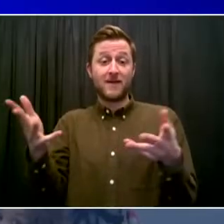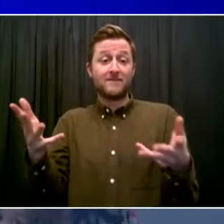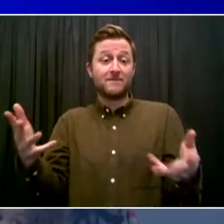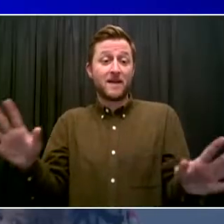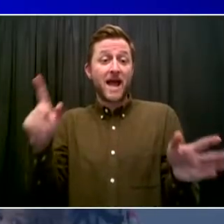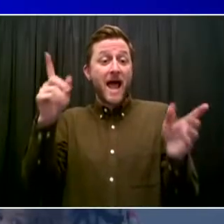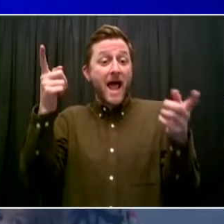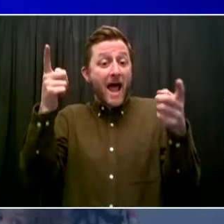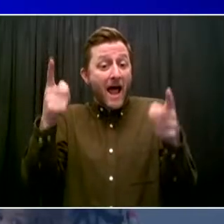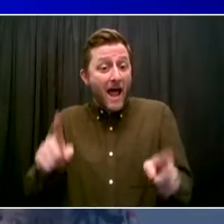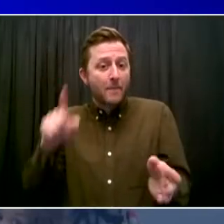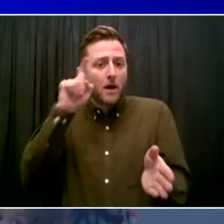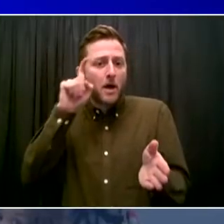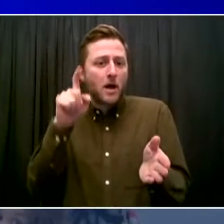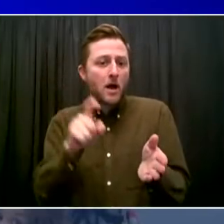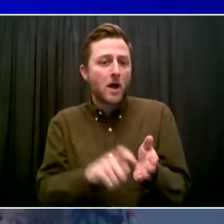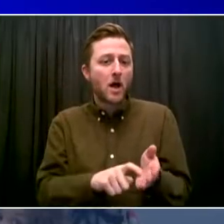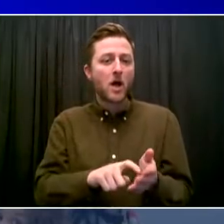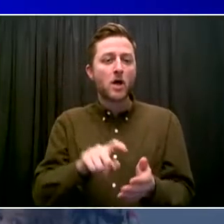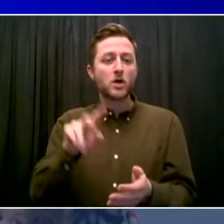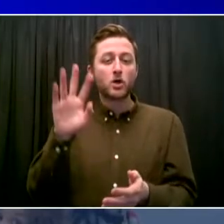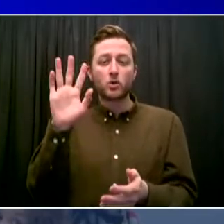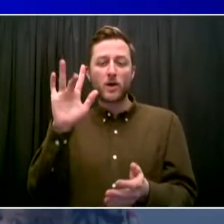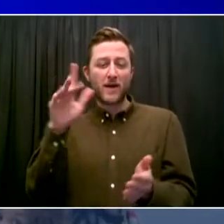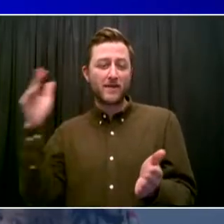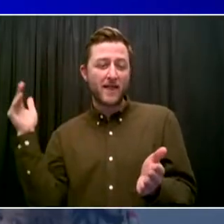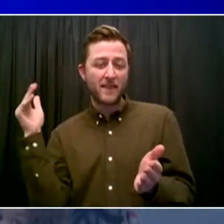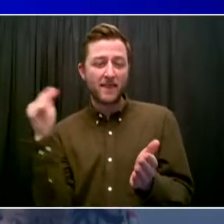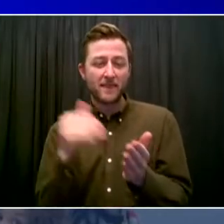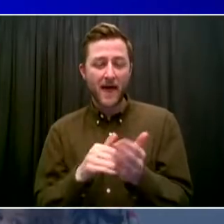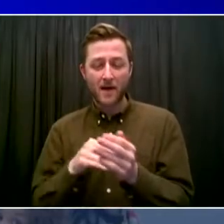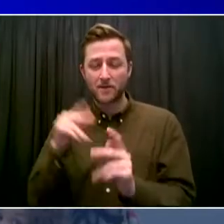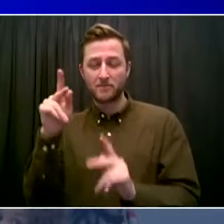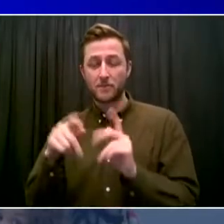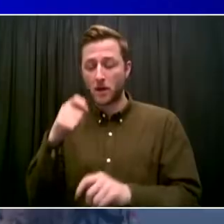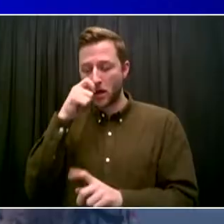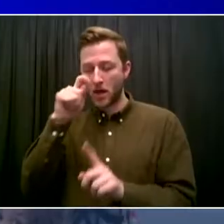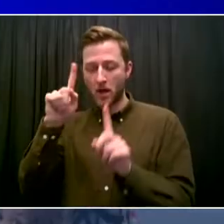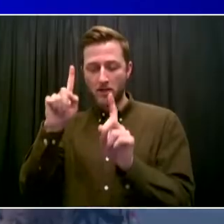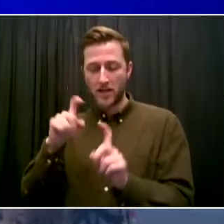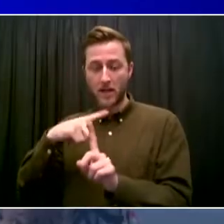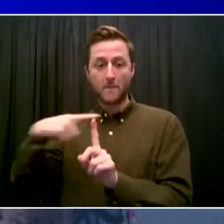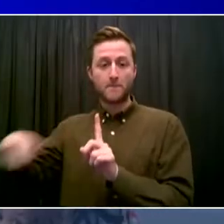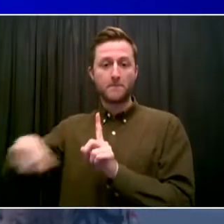CHILDREN. WE IDENTIFY 25 THOUSAND